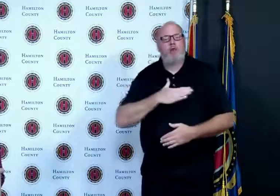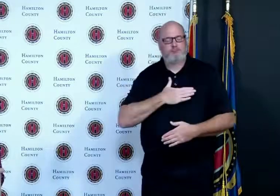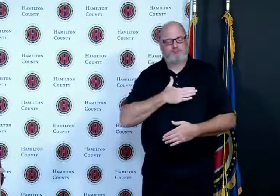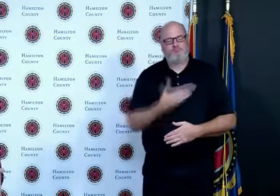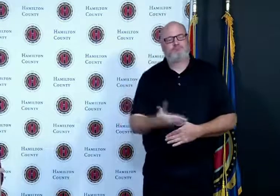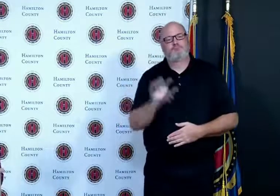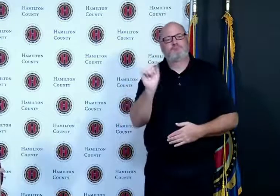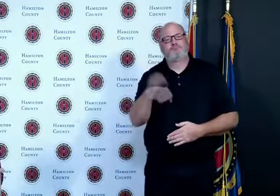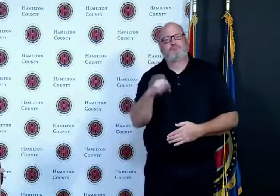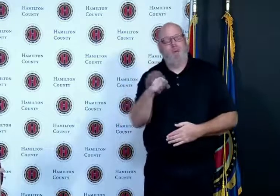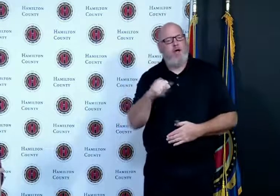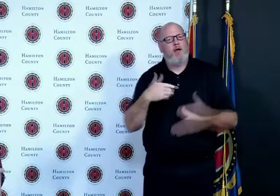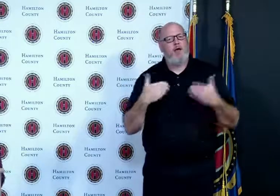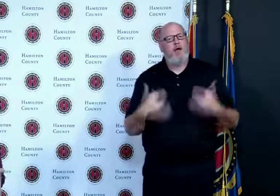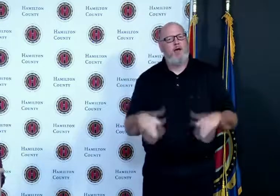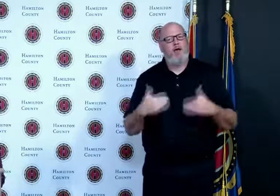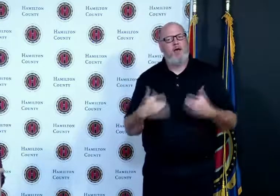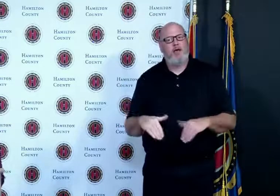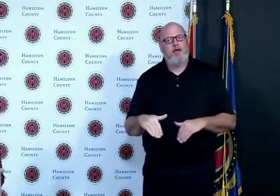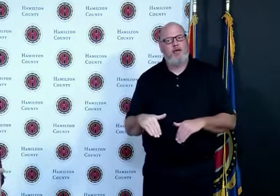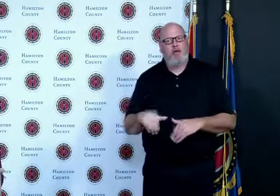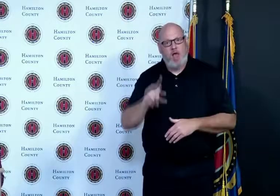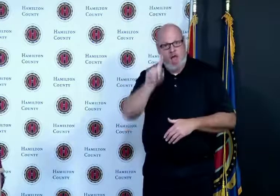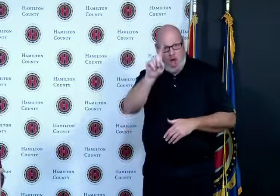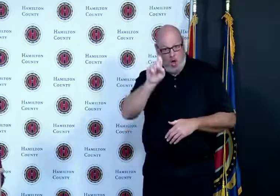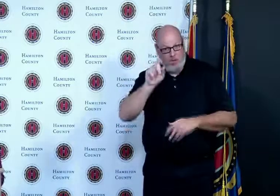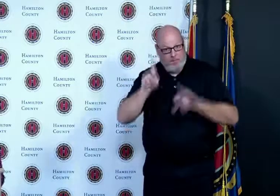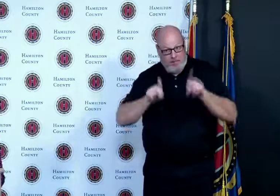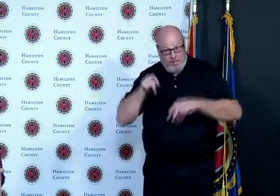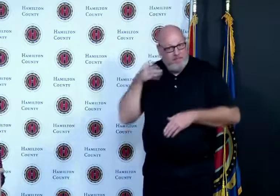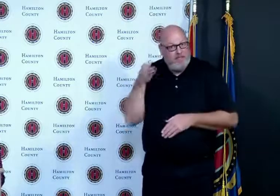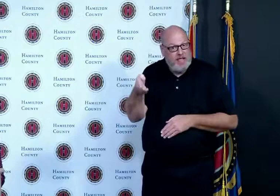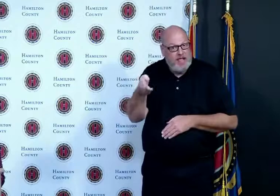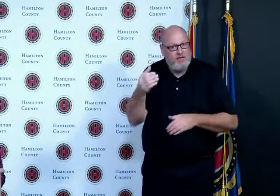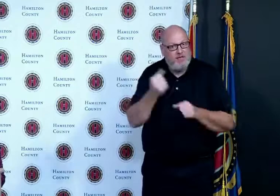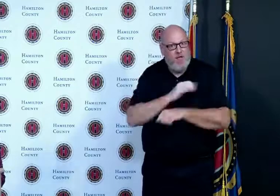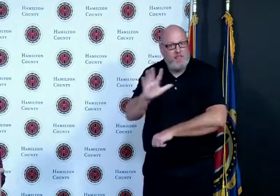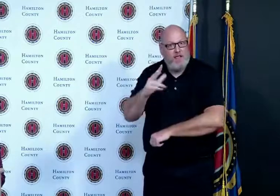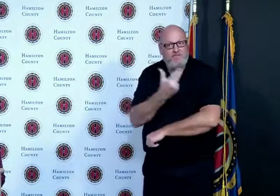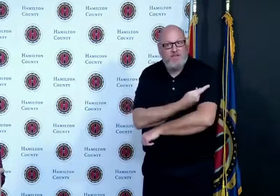about a hundred folks there and they're going back of course in in three weeks to make sure they get